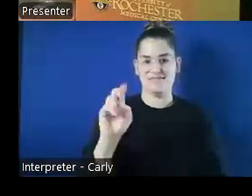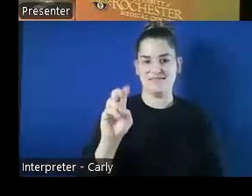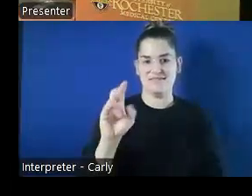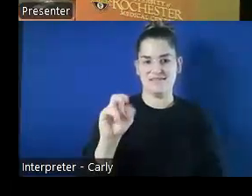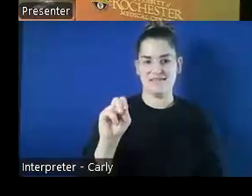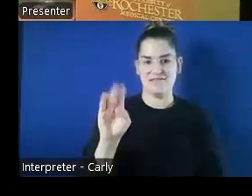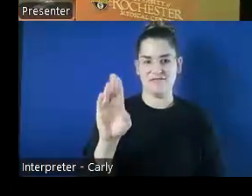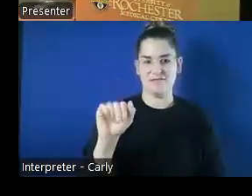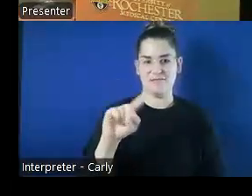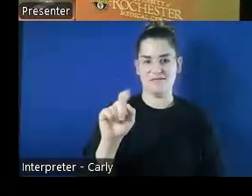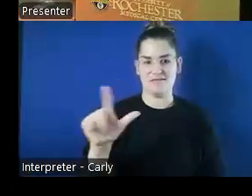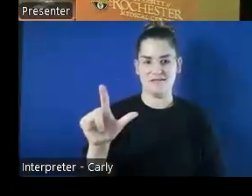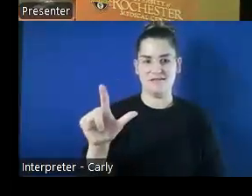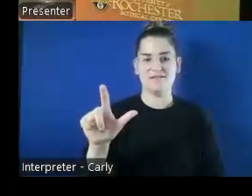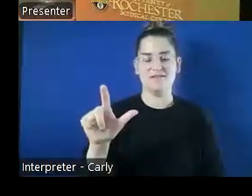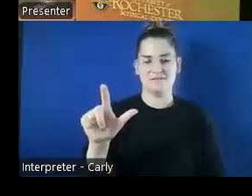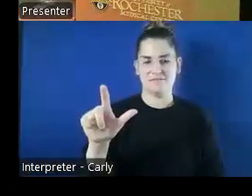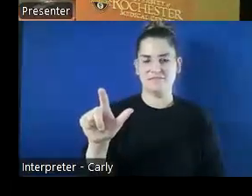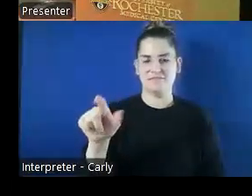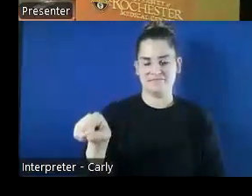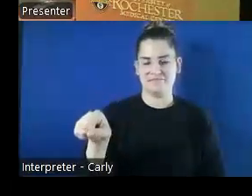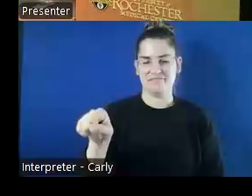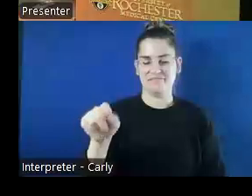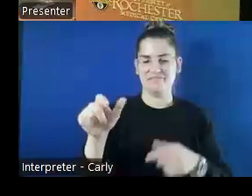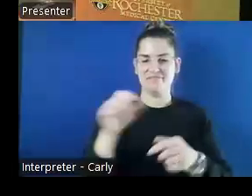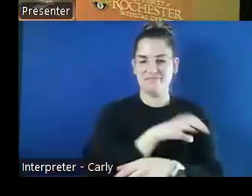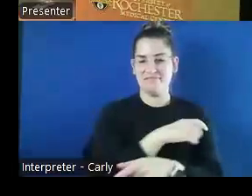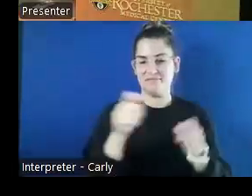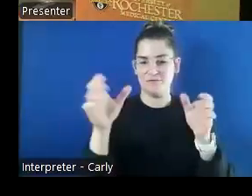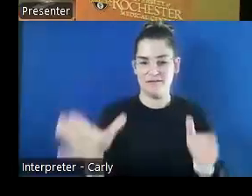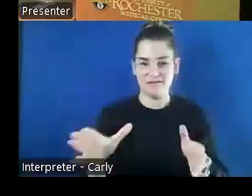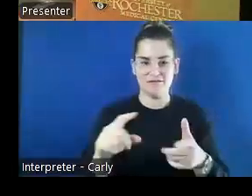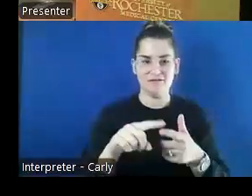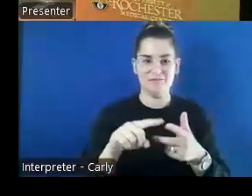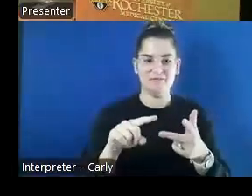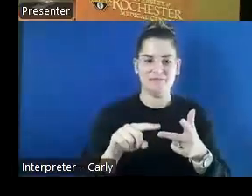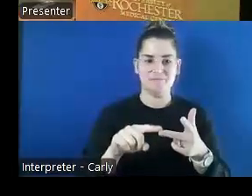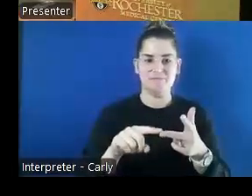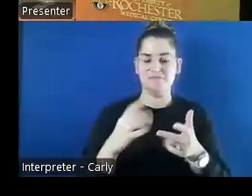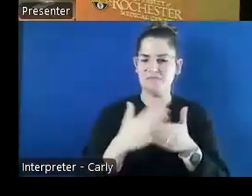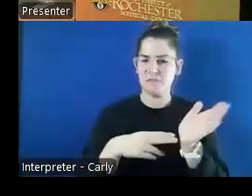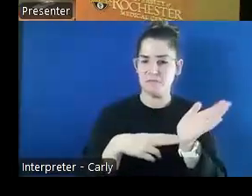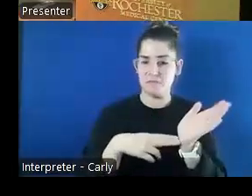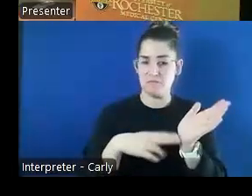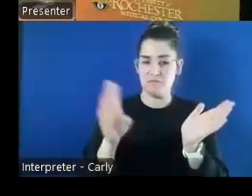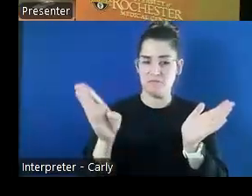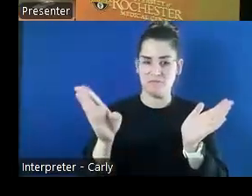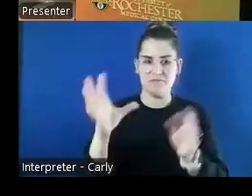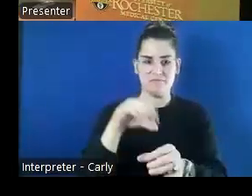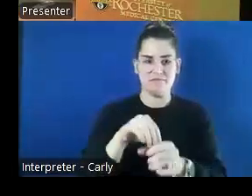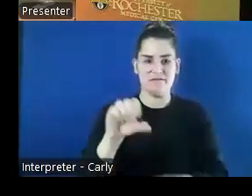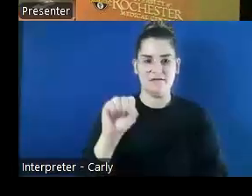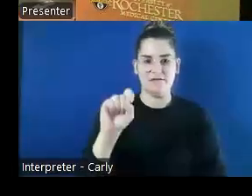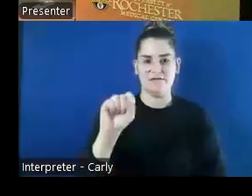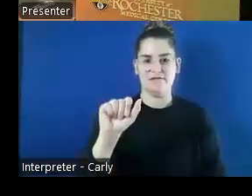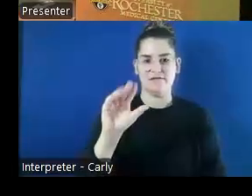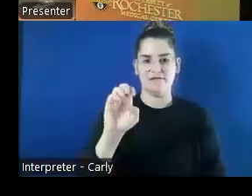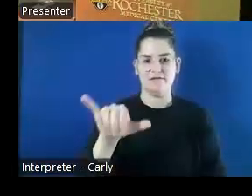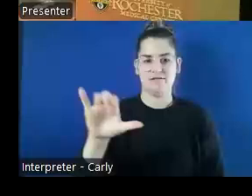for outpatient mips we'll have some presentation from nursing including Stacy castala uh Cara mie